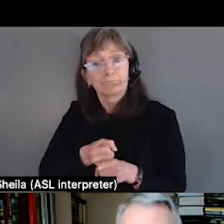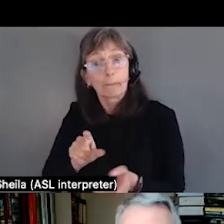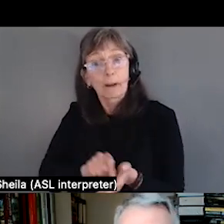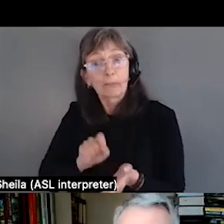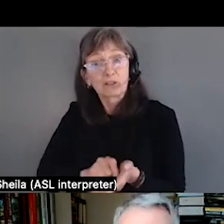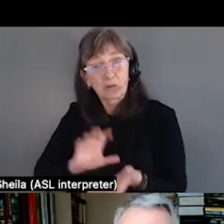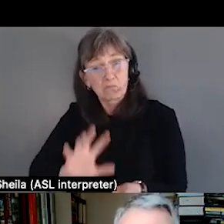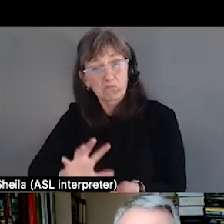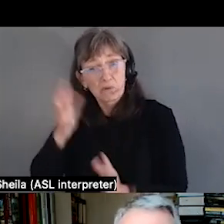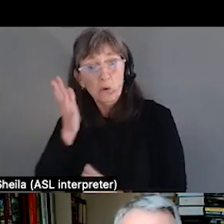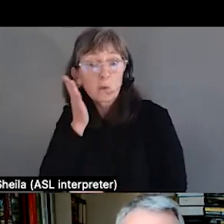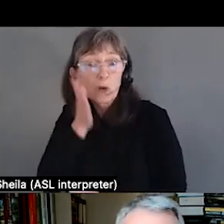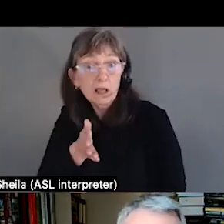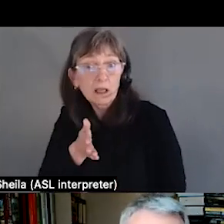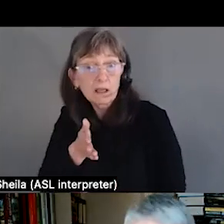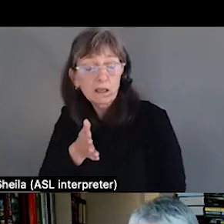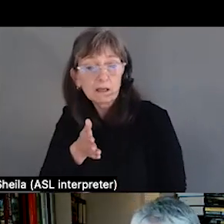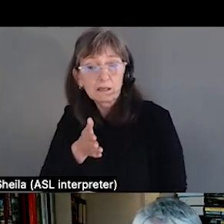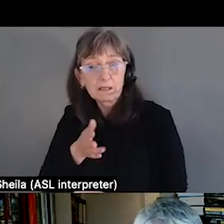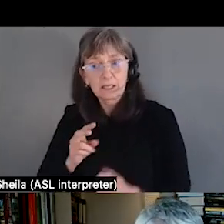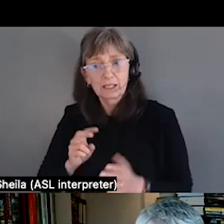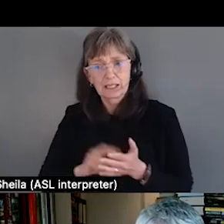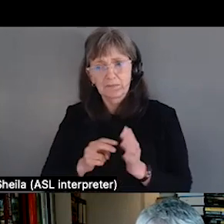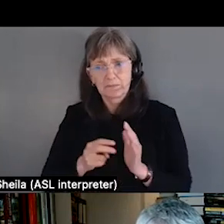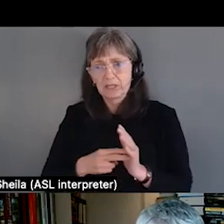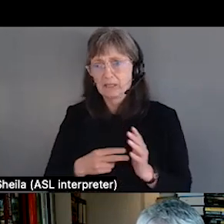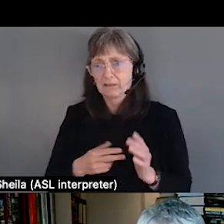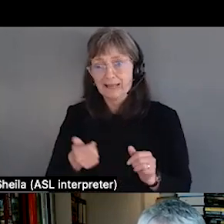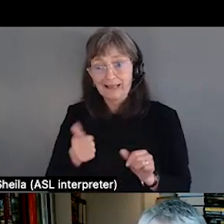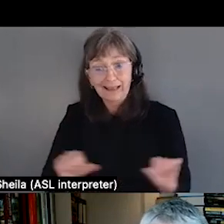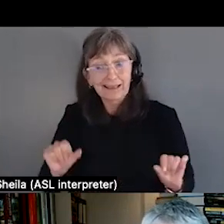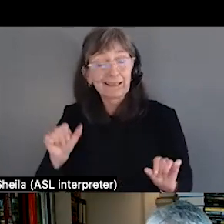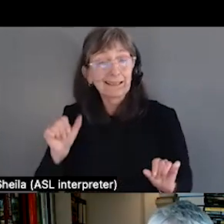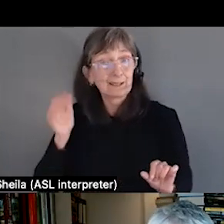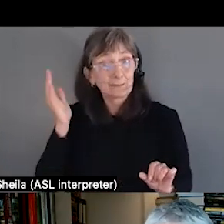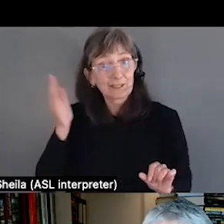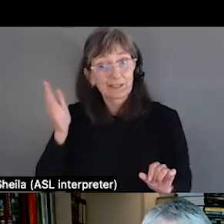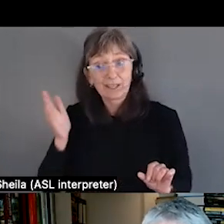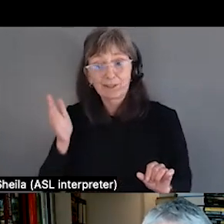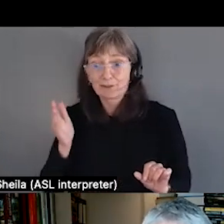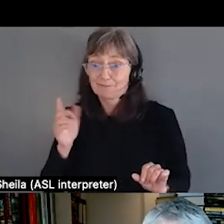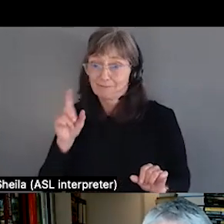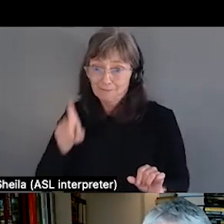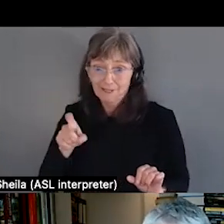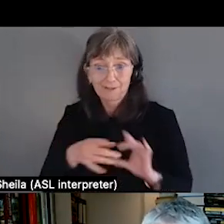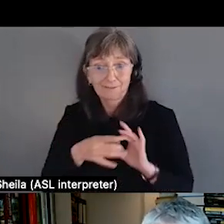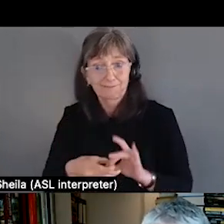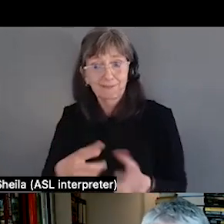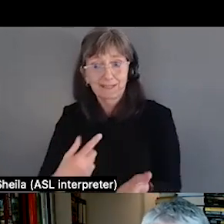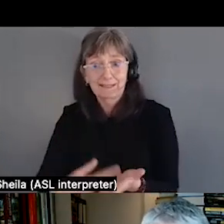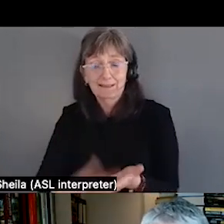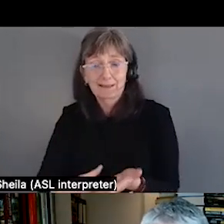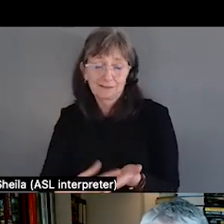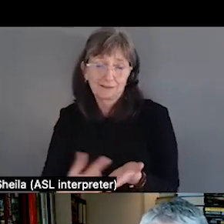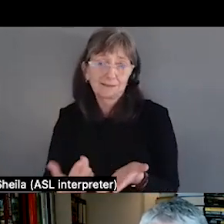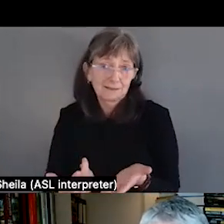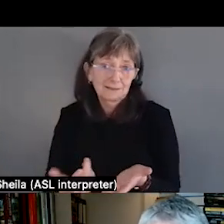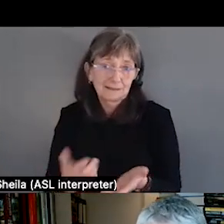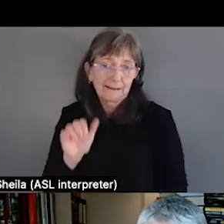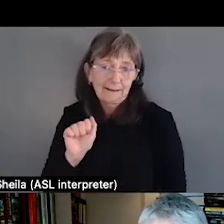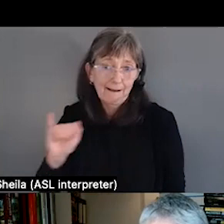moment would be complete without a mention of AI. Interestingly, within that article, he says he